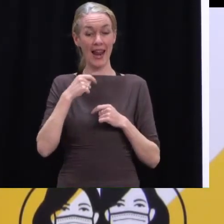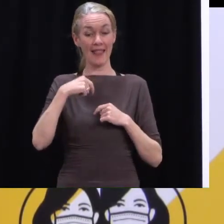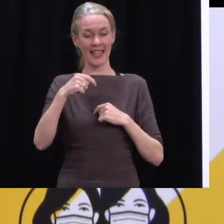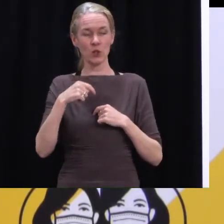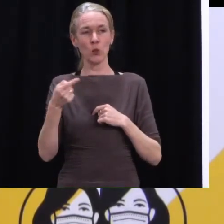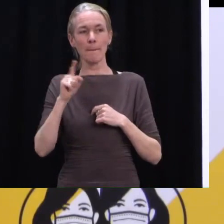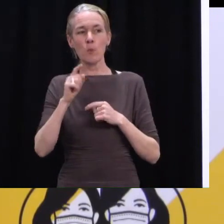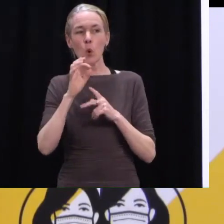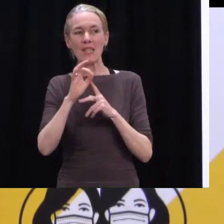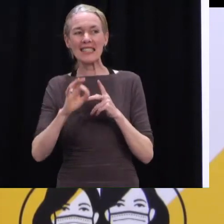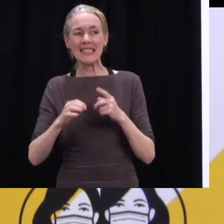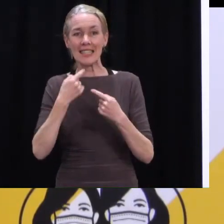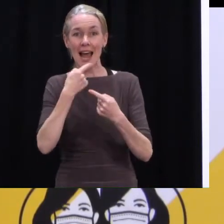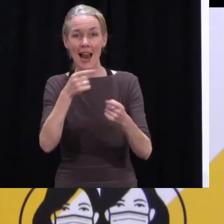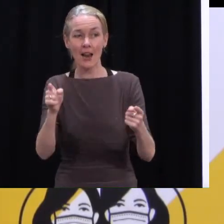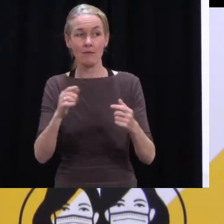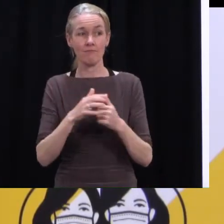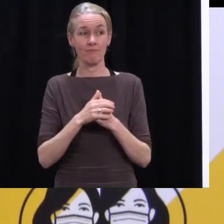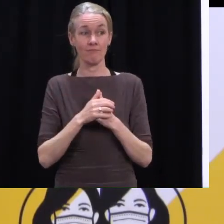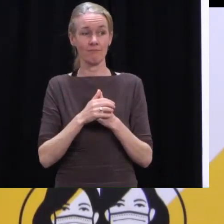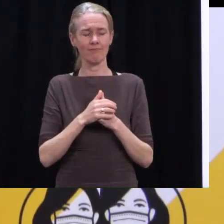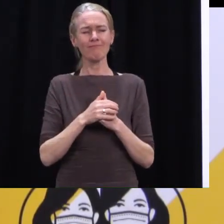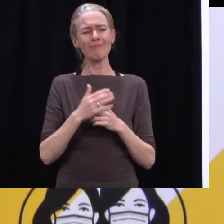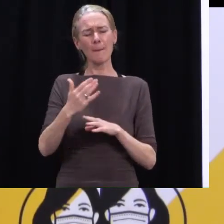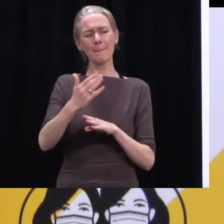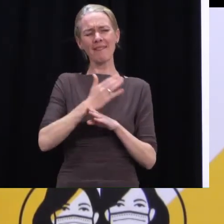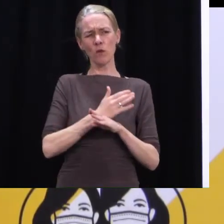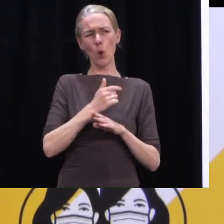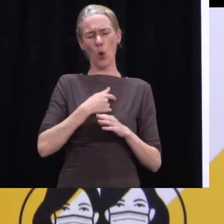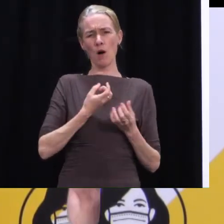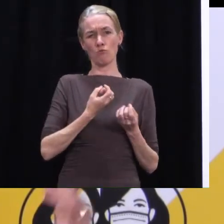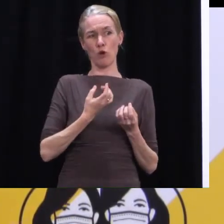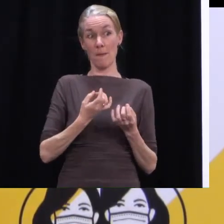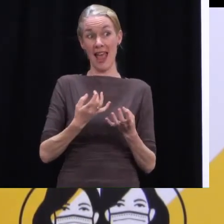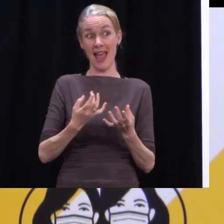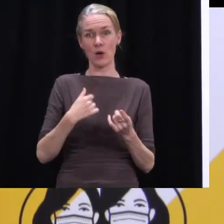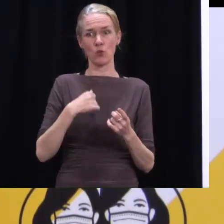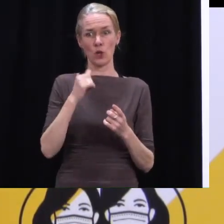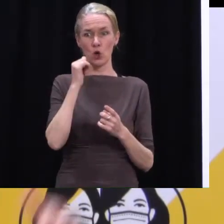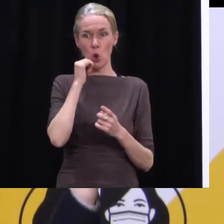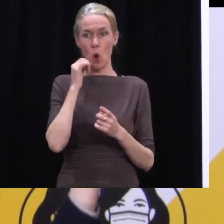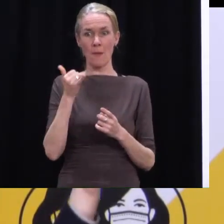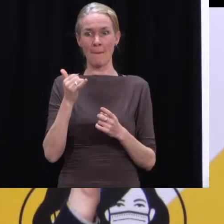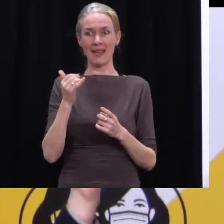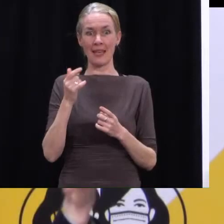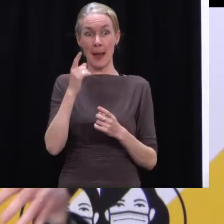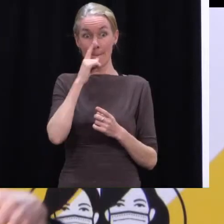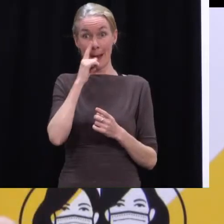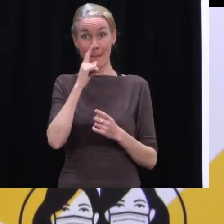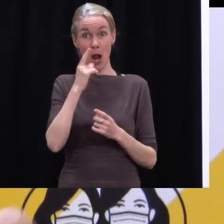an update. But it continues. We already know what our option as